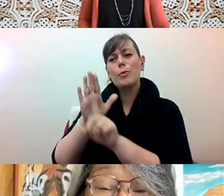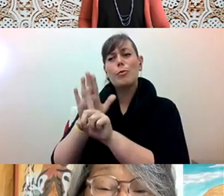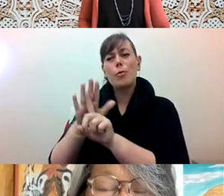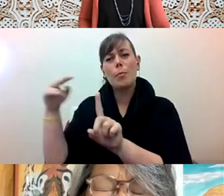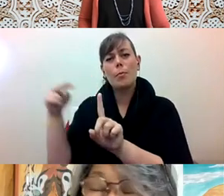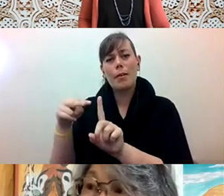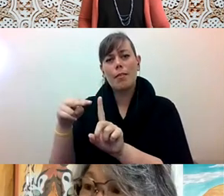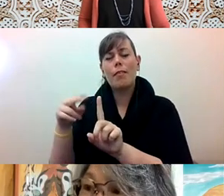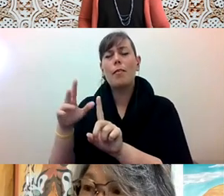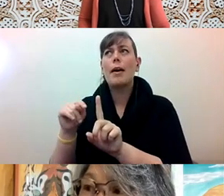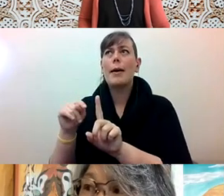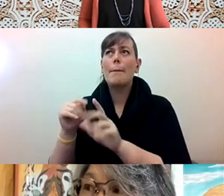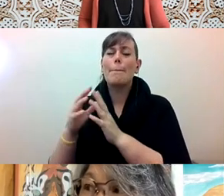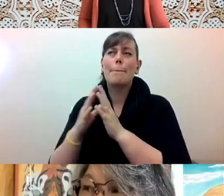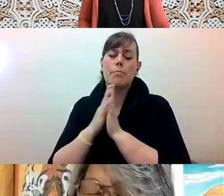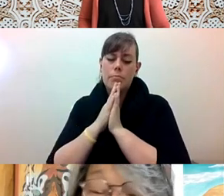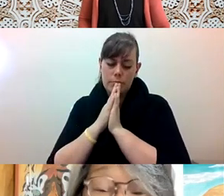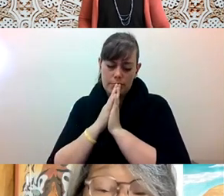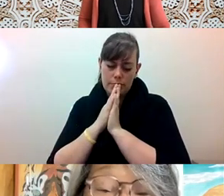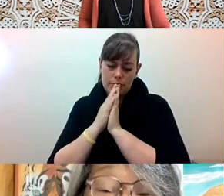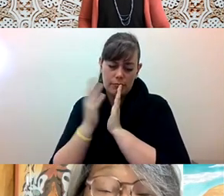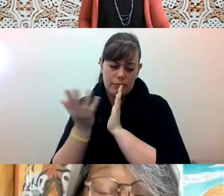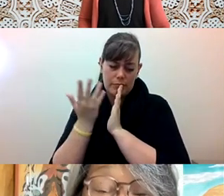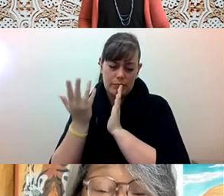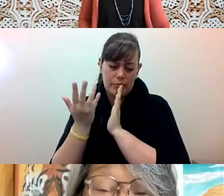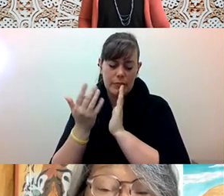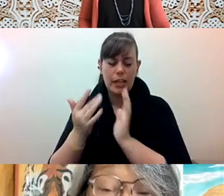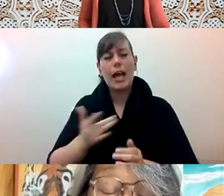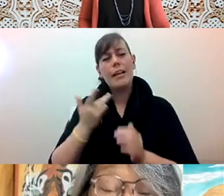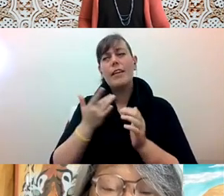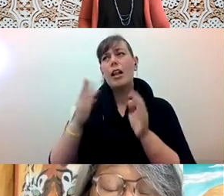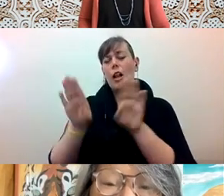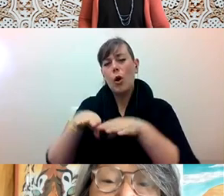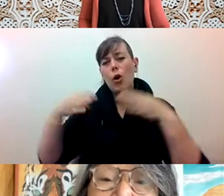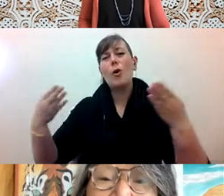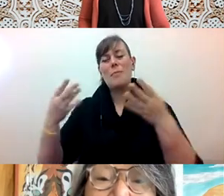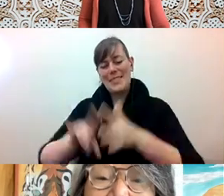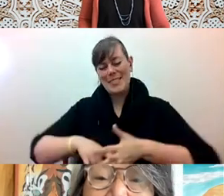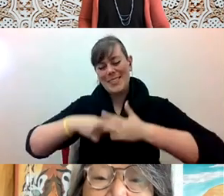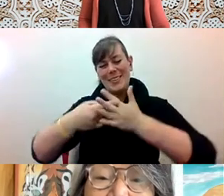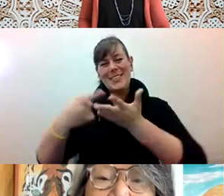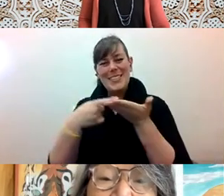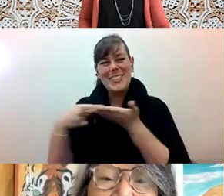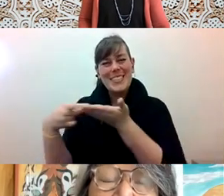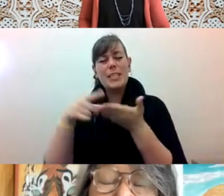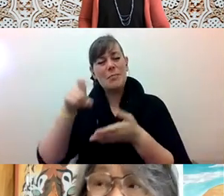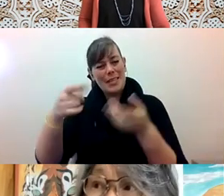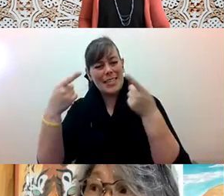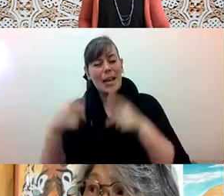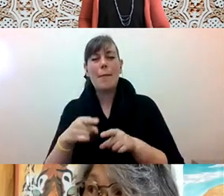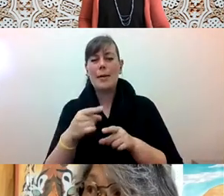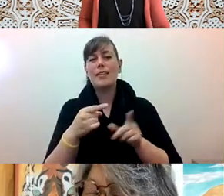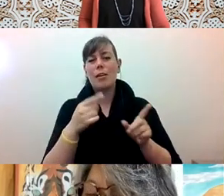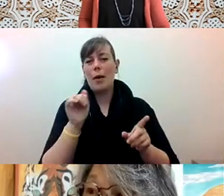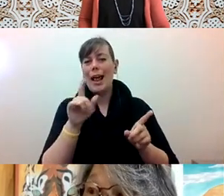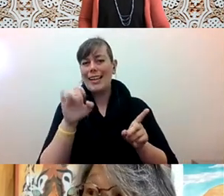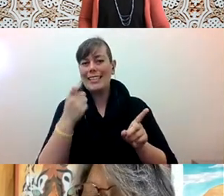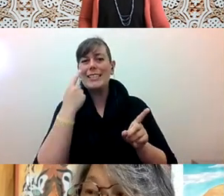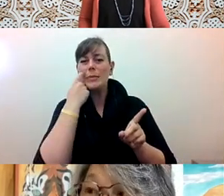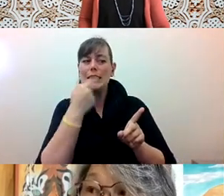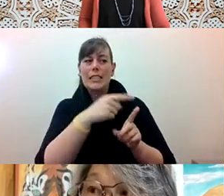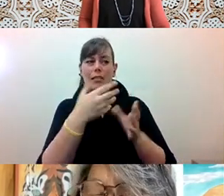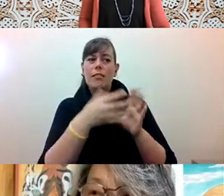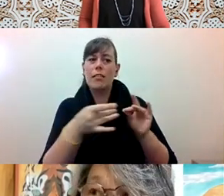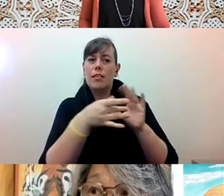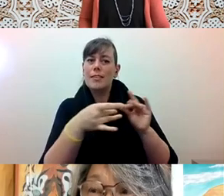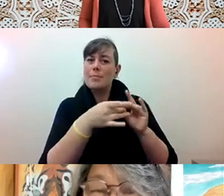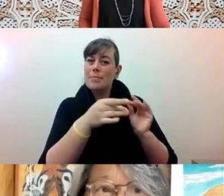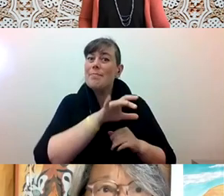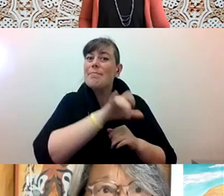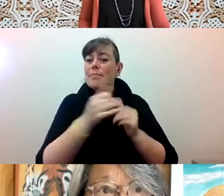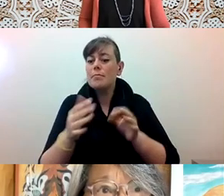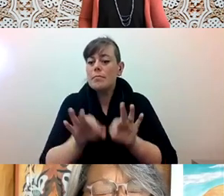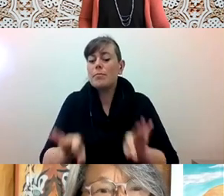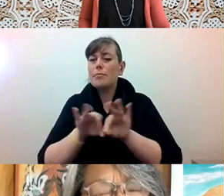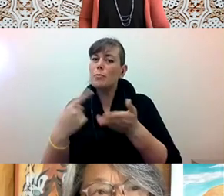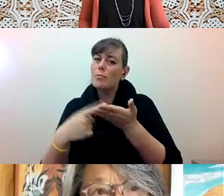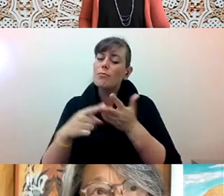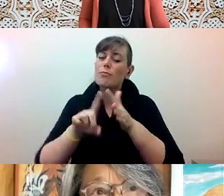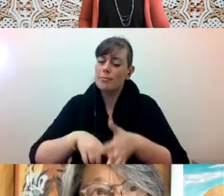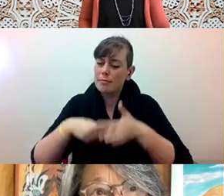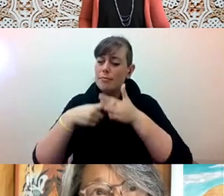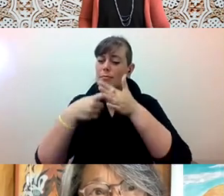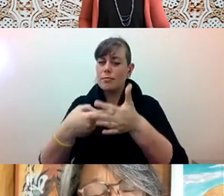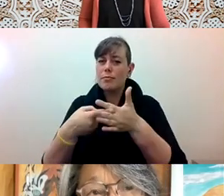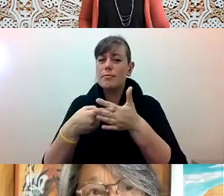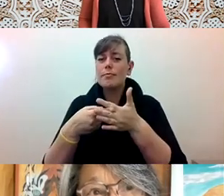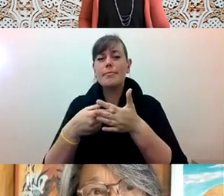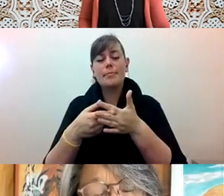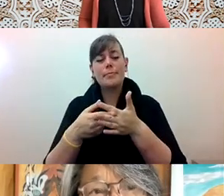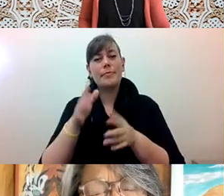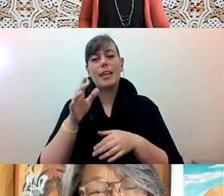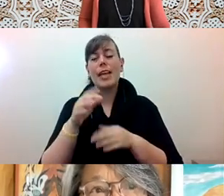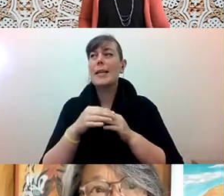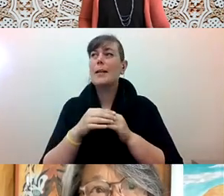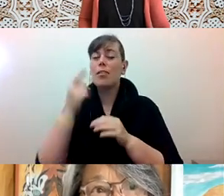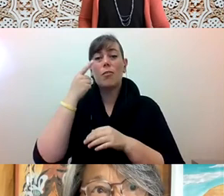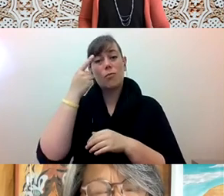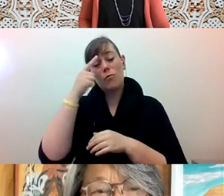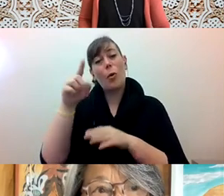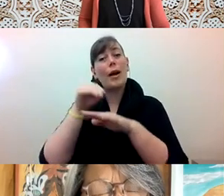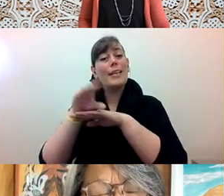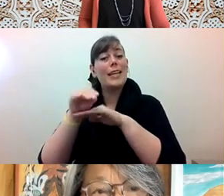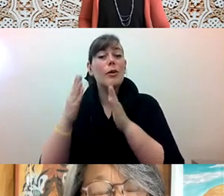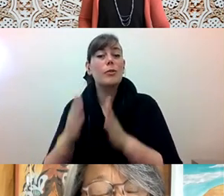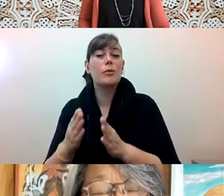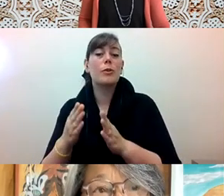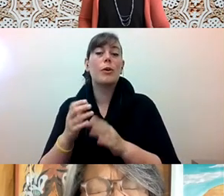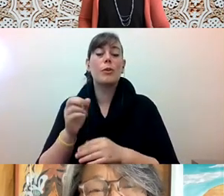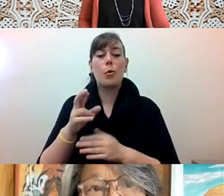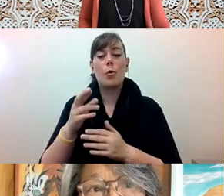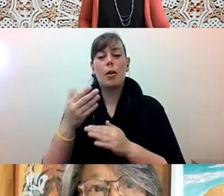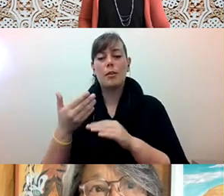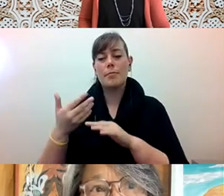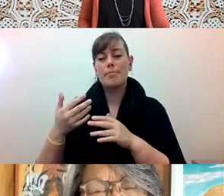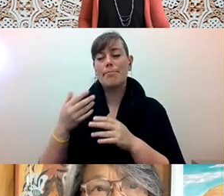pam tau lee: but... but I think it opens up a discussion that really needs to happen, that Alex is really talking about. And the other thing I wanted to say is when this comes up, as a counselor, as an elder, I would advise you to...